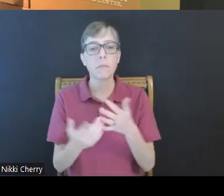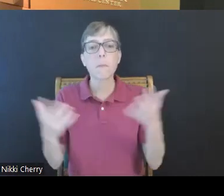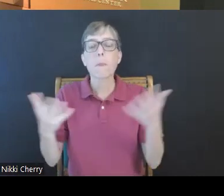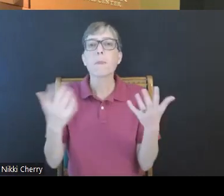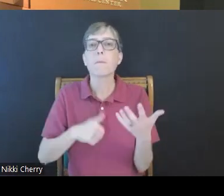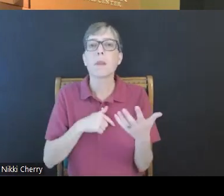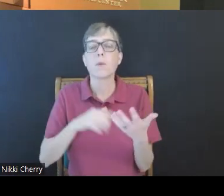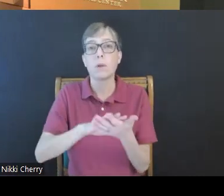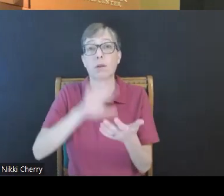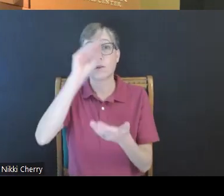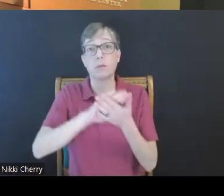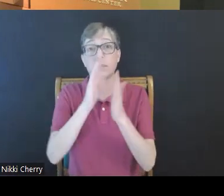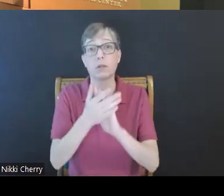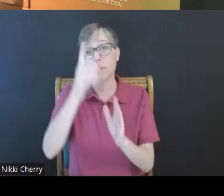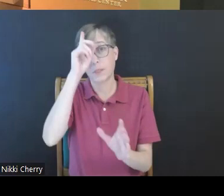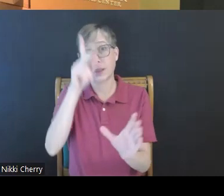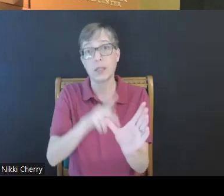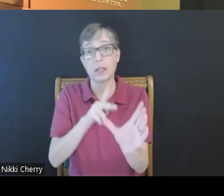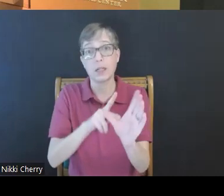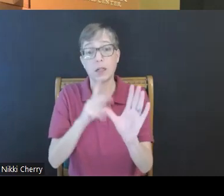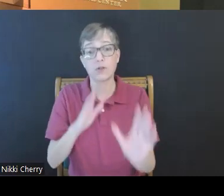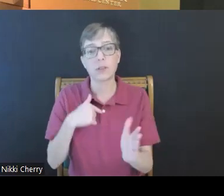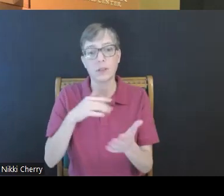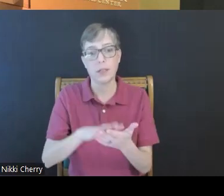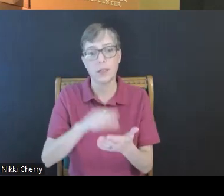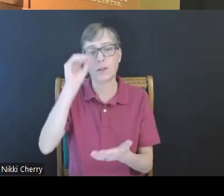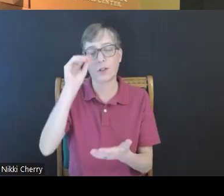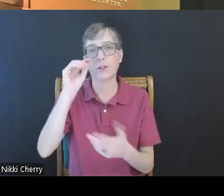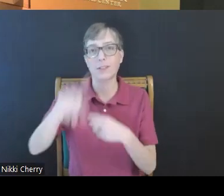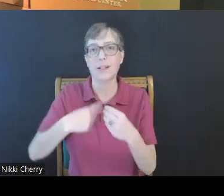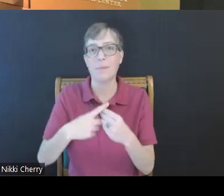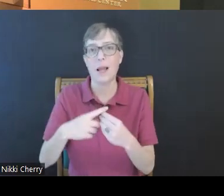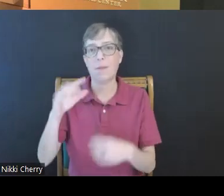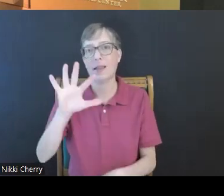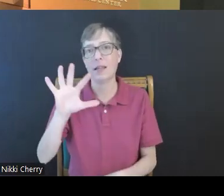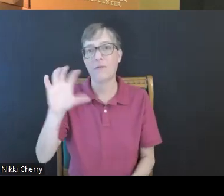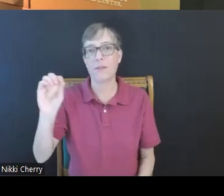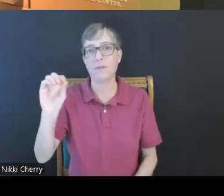how to be a psychiatrist I learned something called a 50-minute hour so the idea is you get